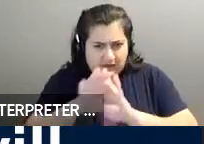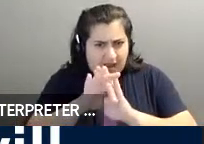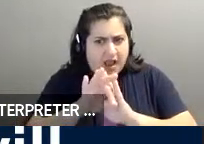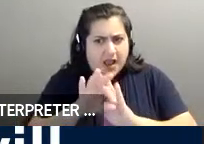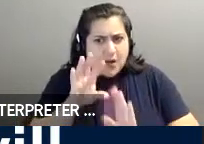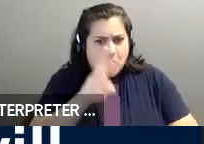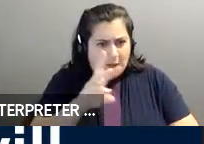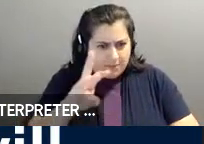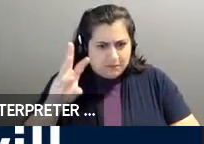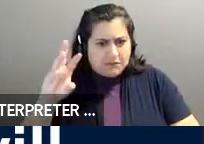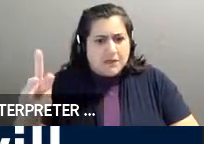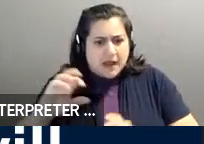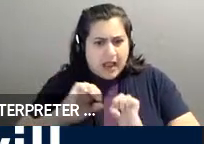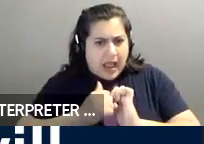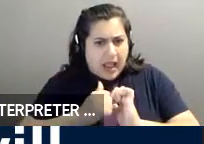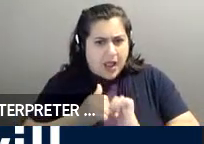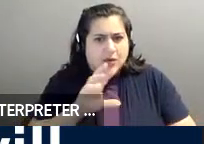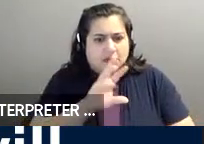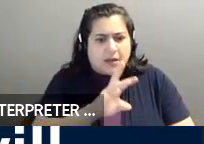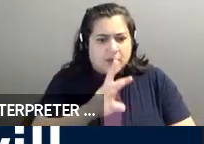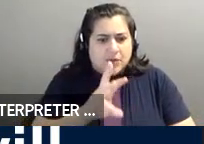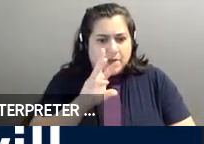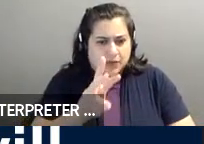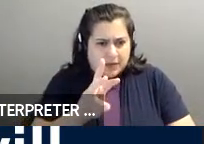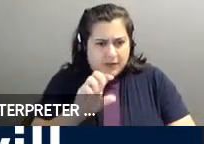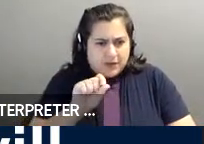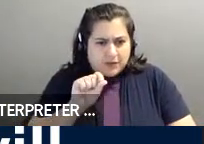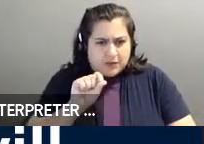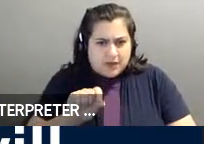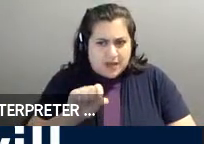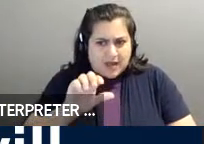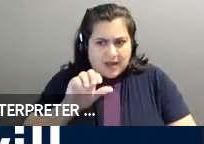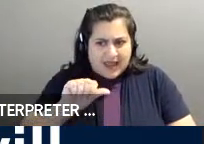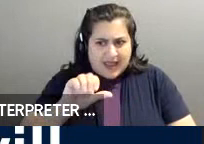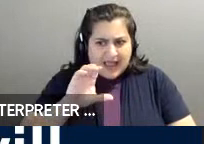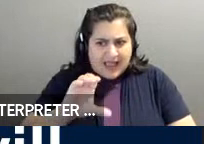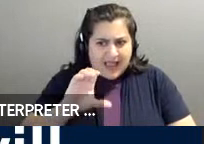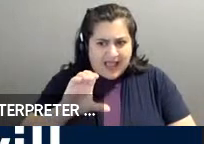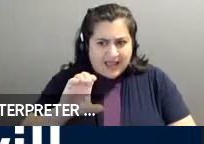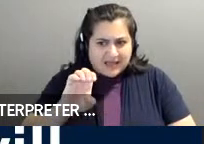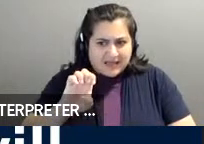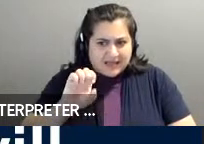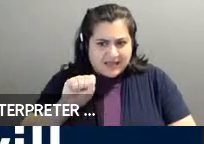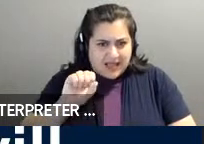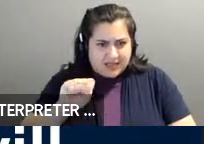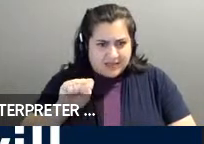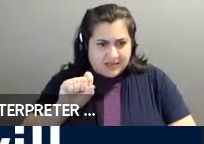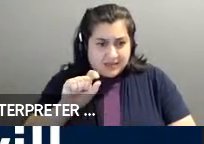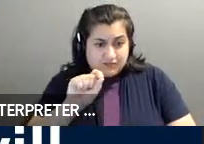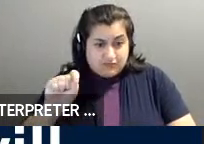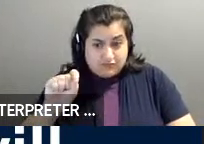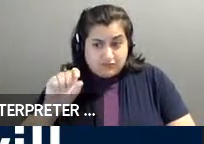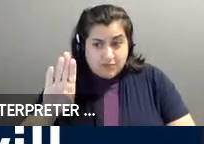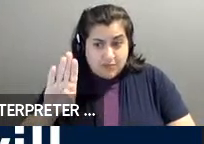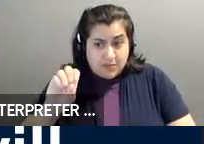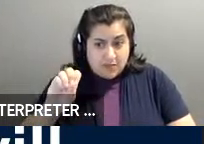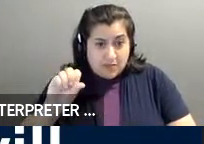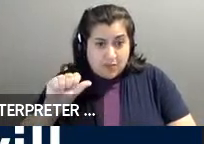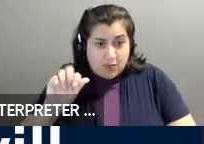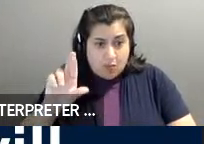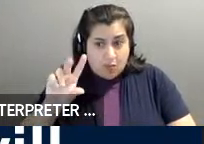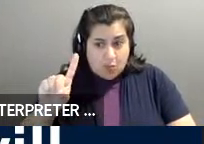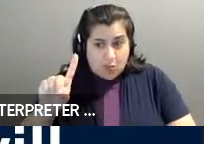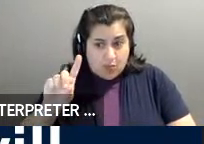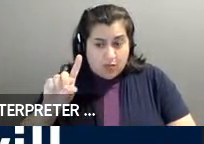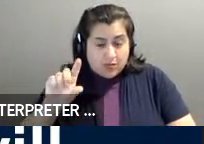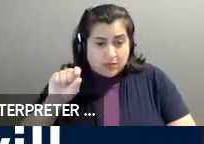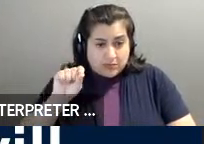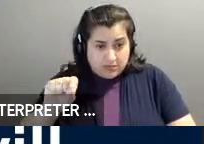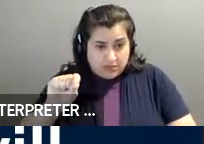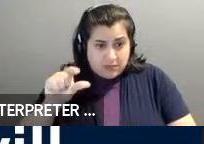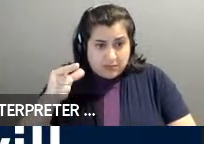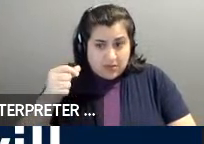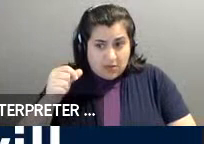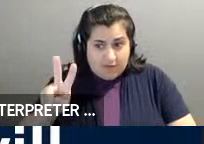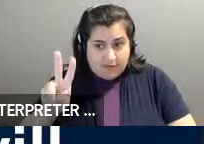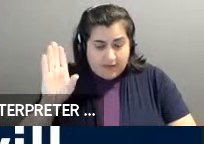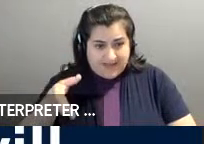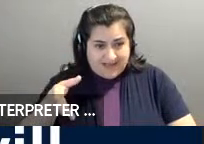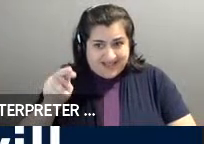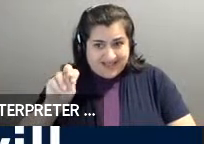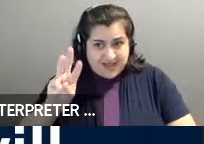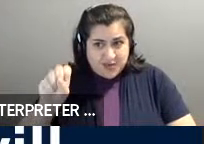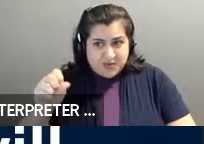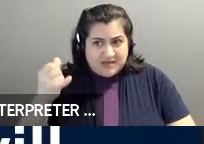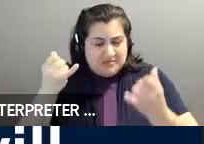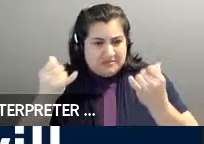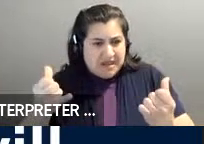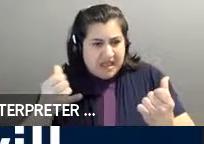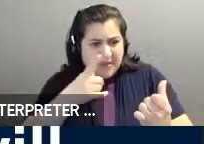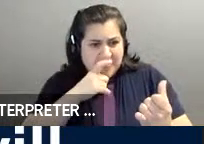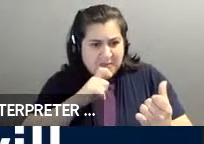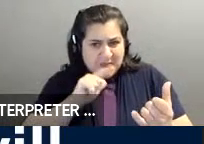Ladies and gentlemen, I give you Sachin Pavithran, Executive Director.